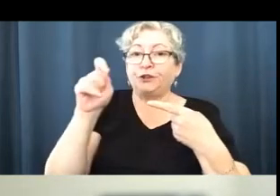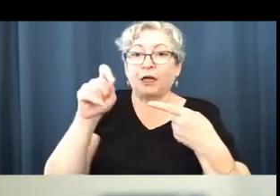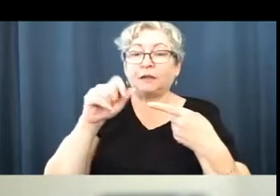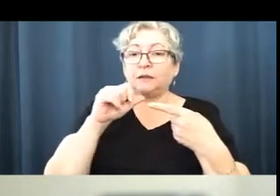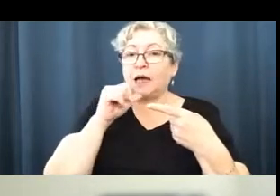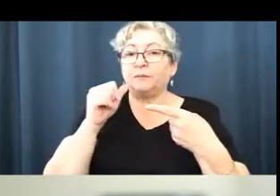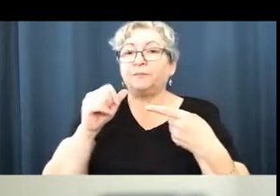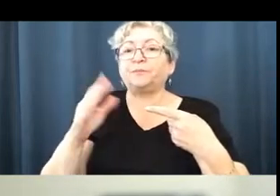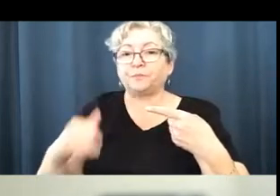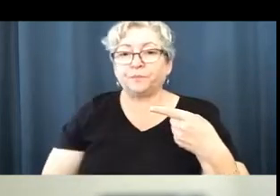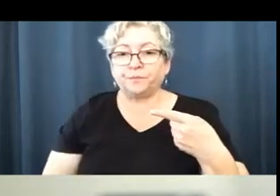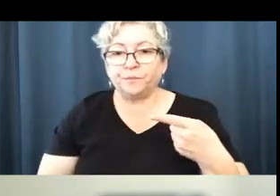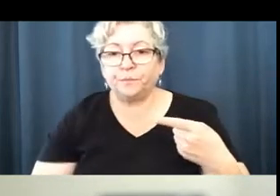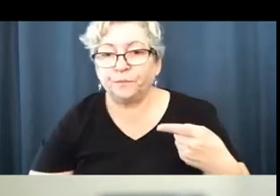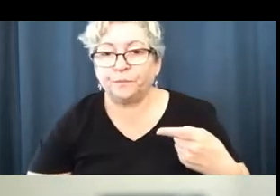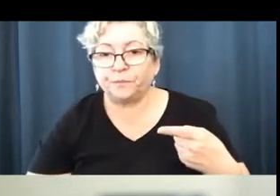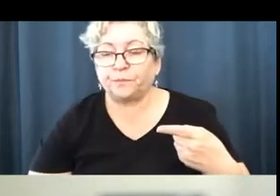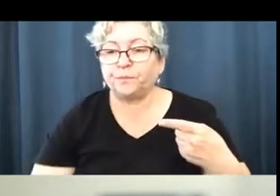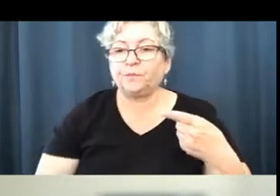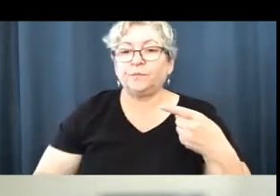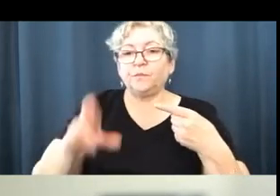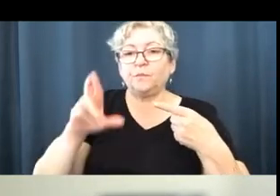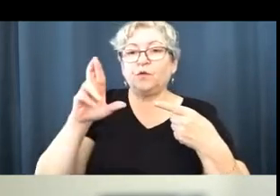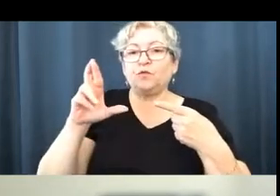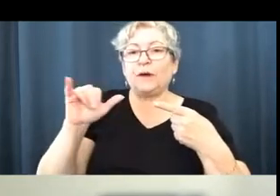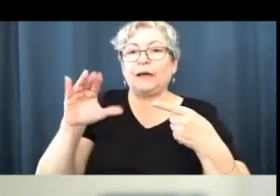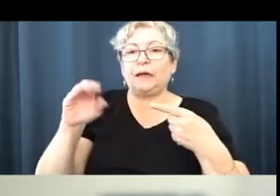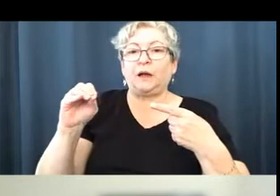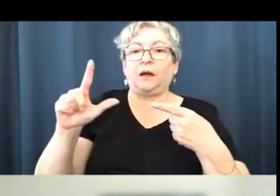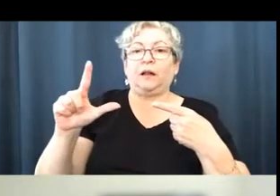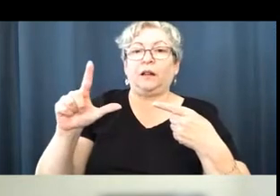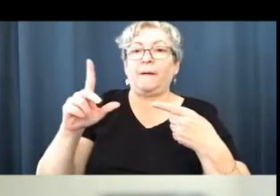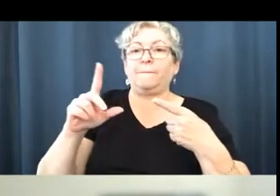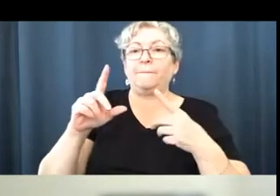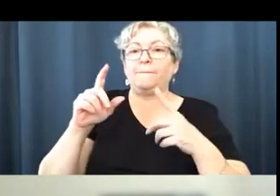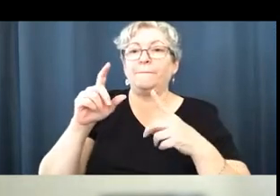[Instructor] So when we move to a radio button, it tells us radio button not checked none. So it gives us all the information